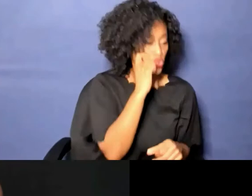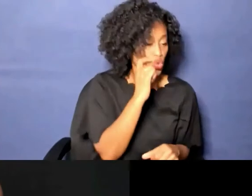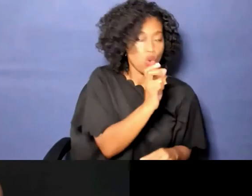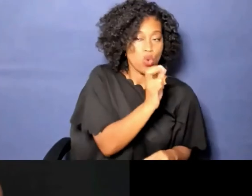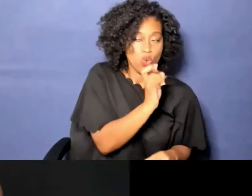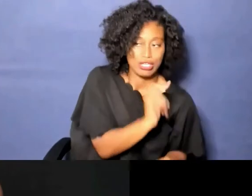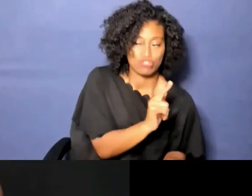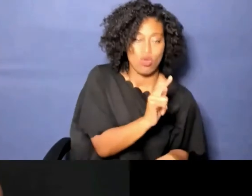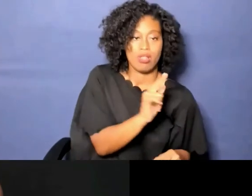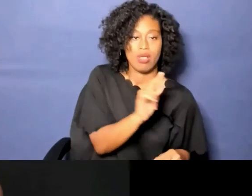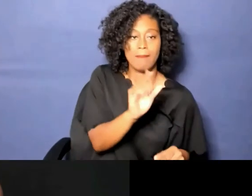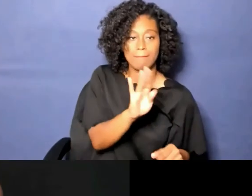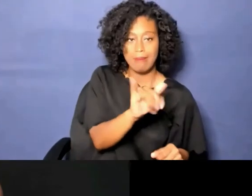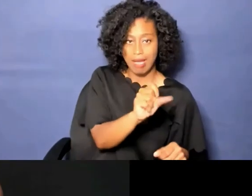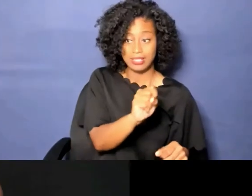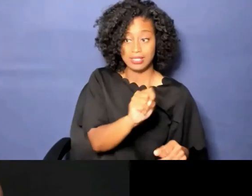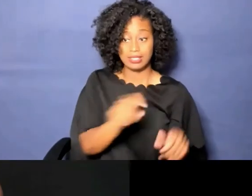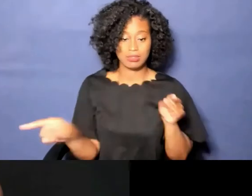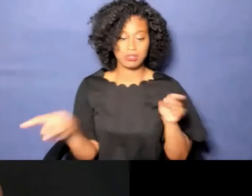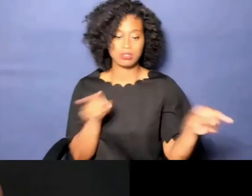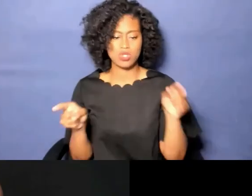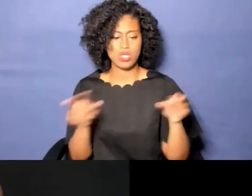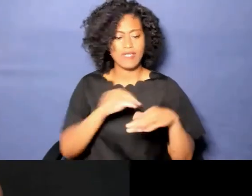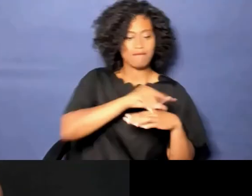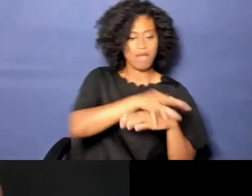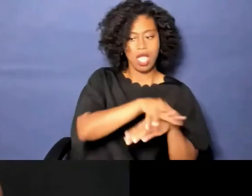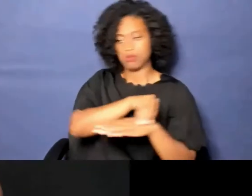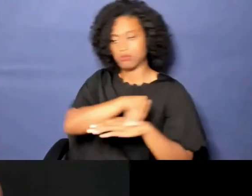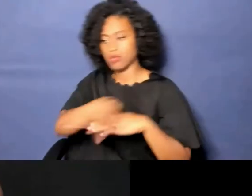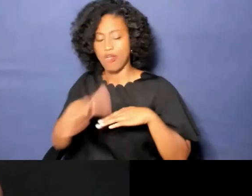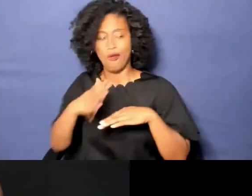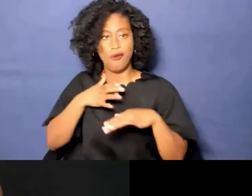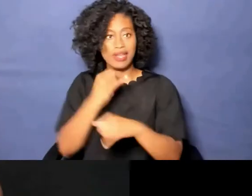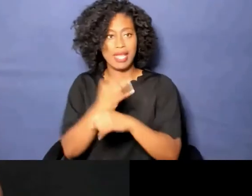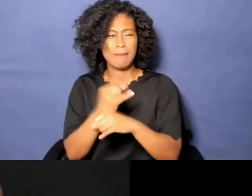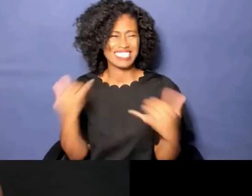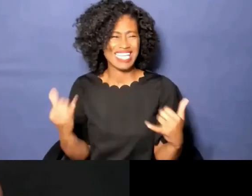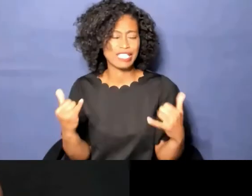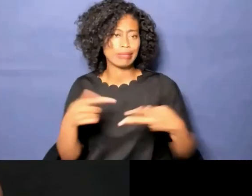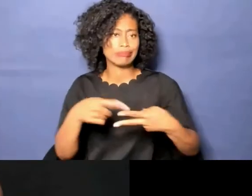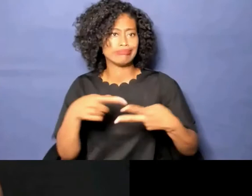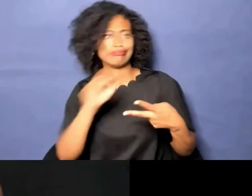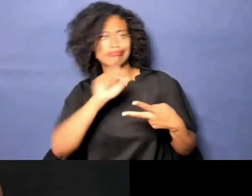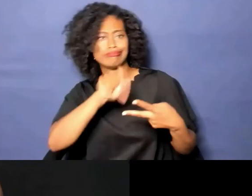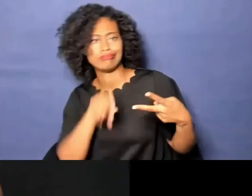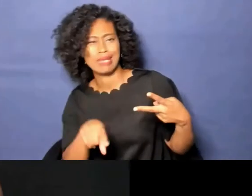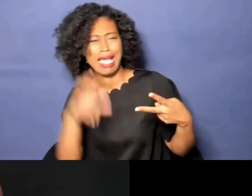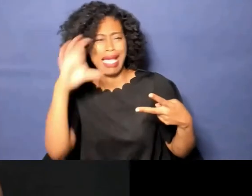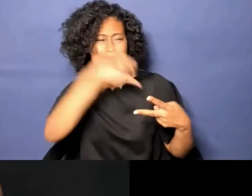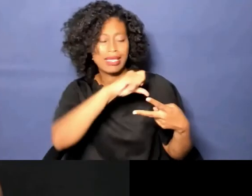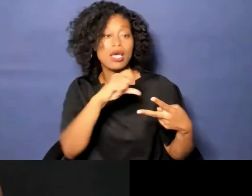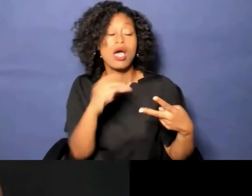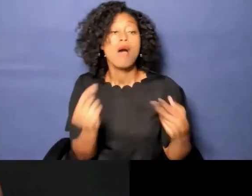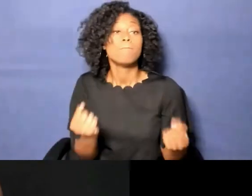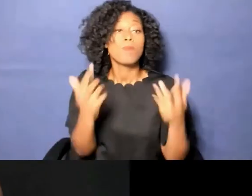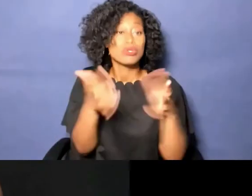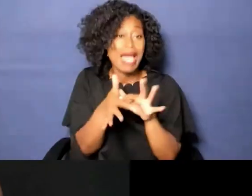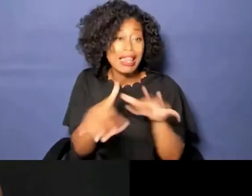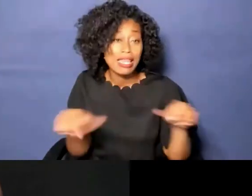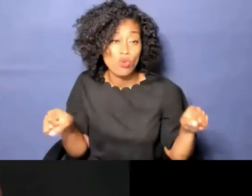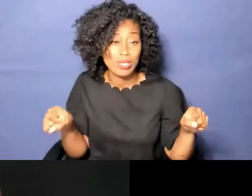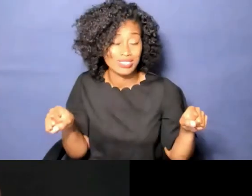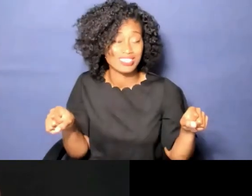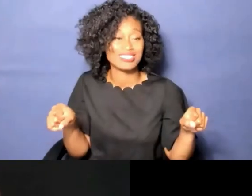an effect on campus? So it's a two-part question here. How does language combat racism?